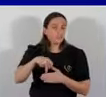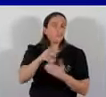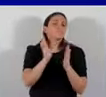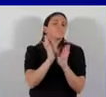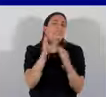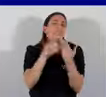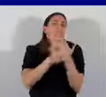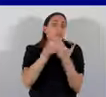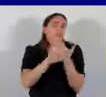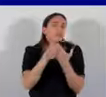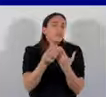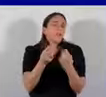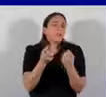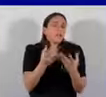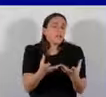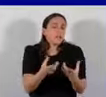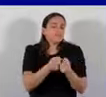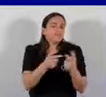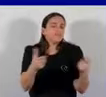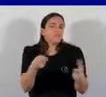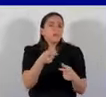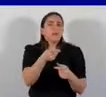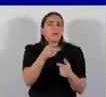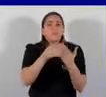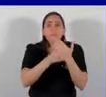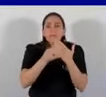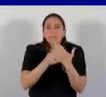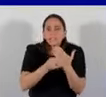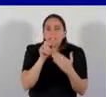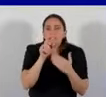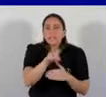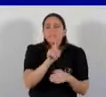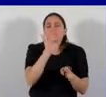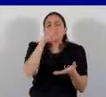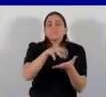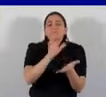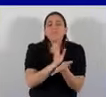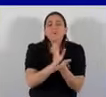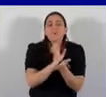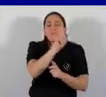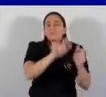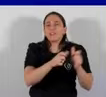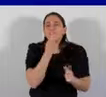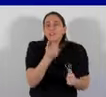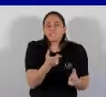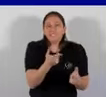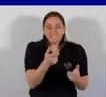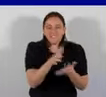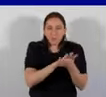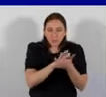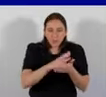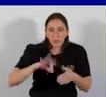A ministry of deregulation We could call it the ministry of grind yields